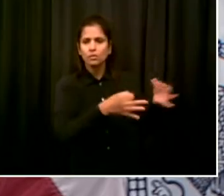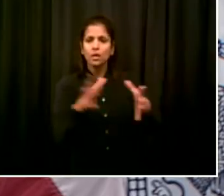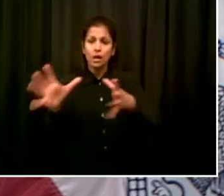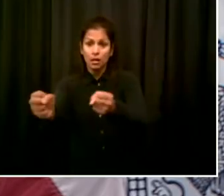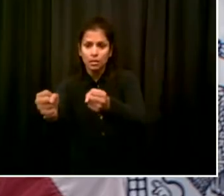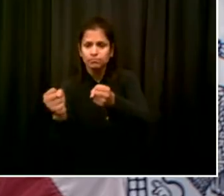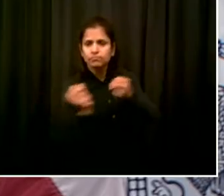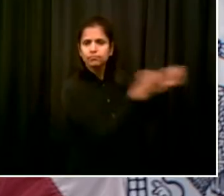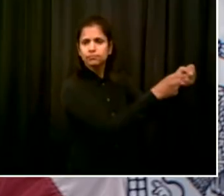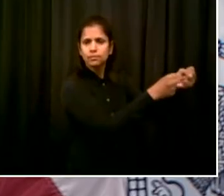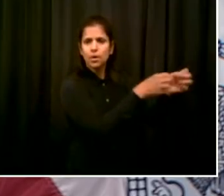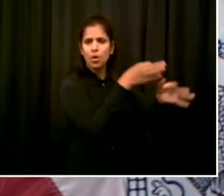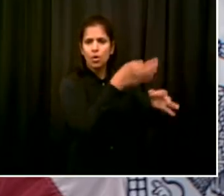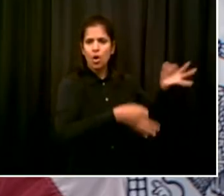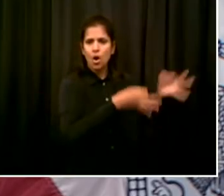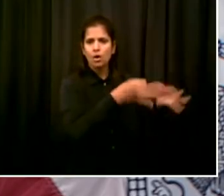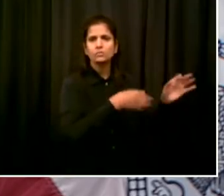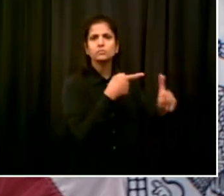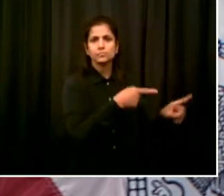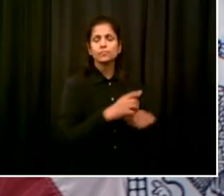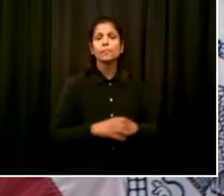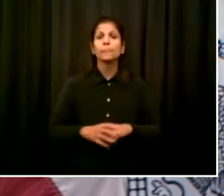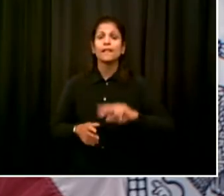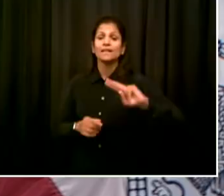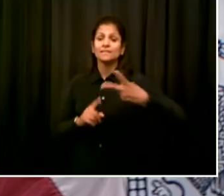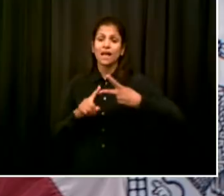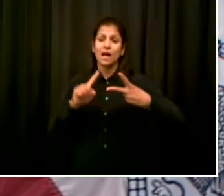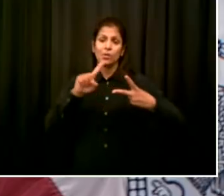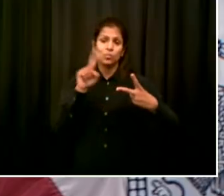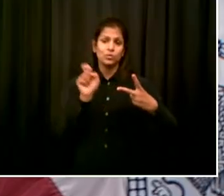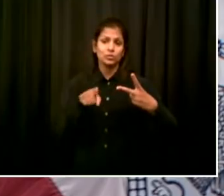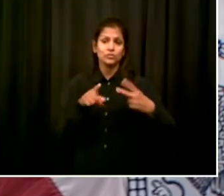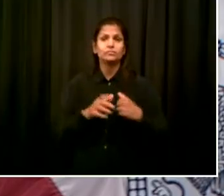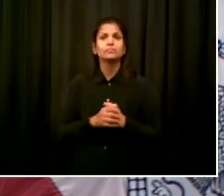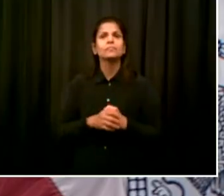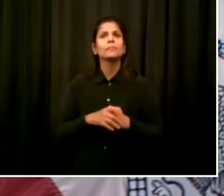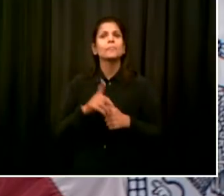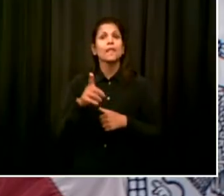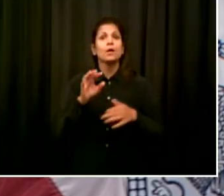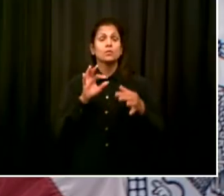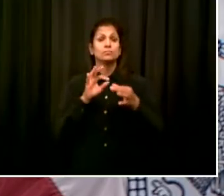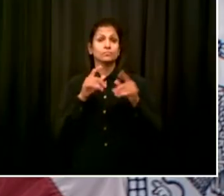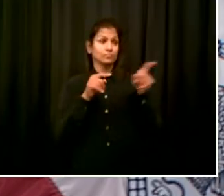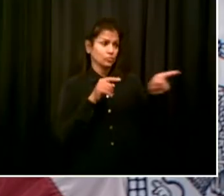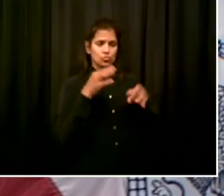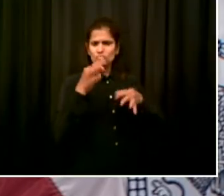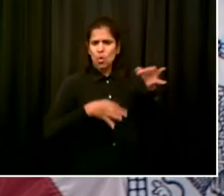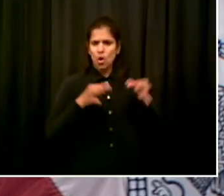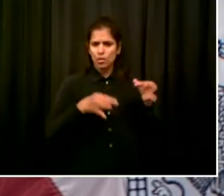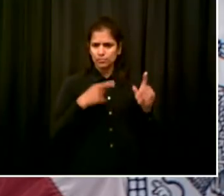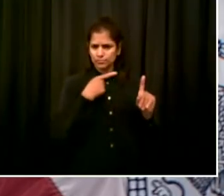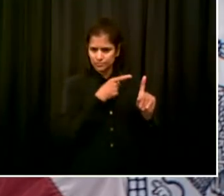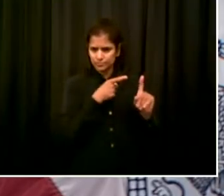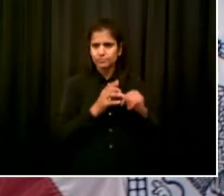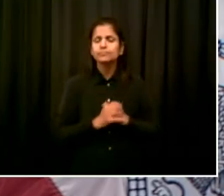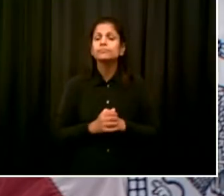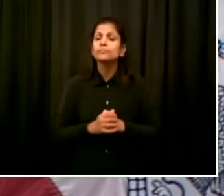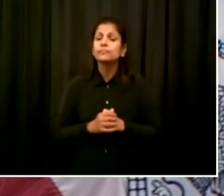QUESTION COMES FROM MY COLLEAGUE 20 PEOPLE WHO